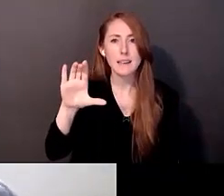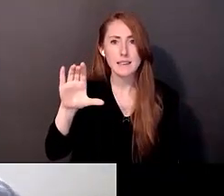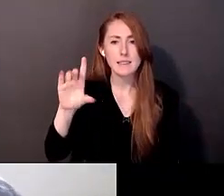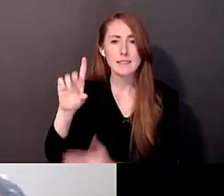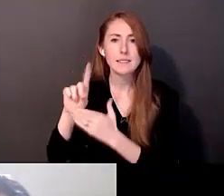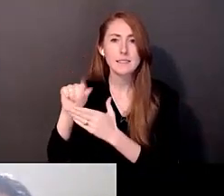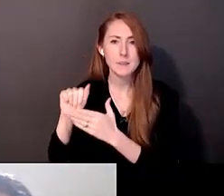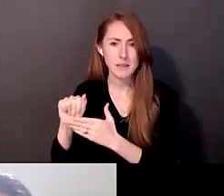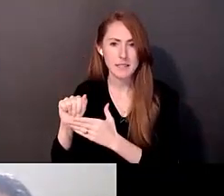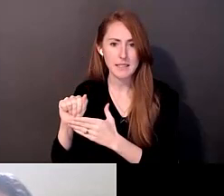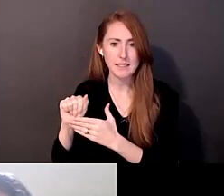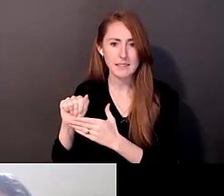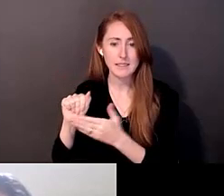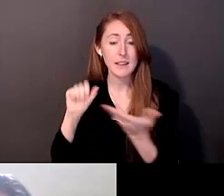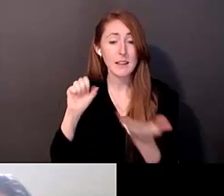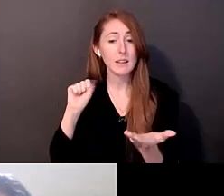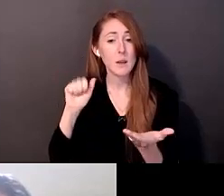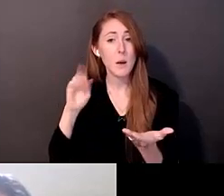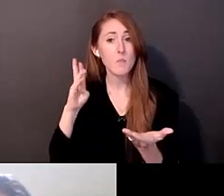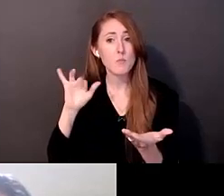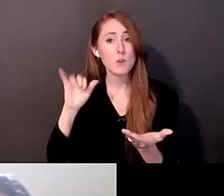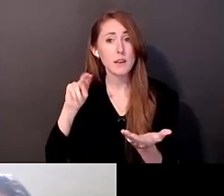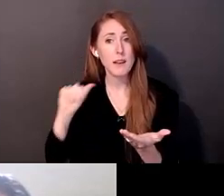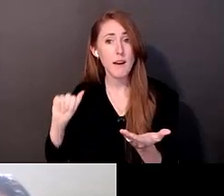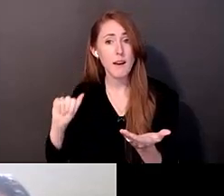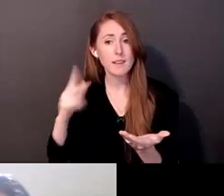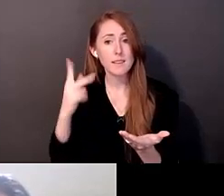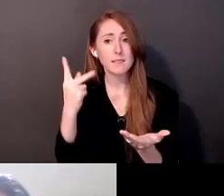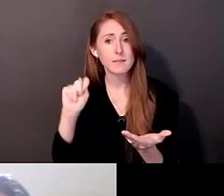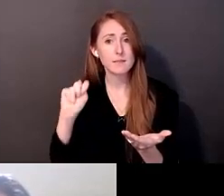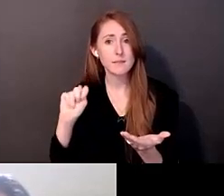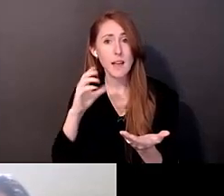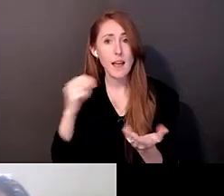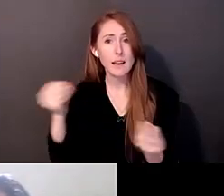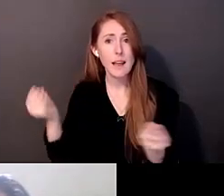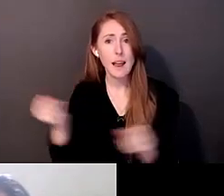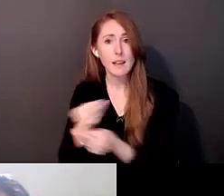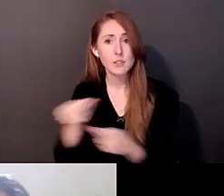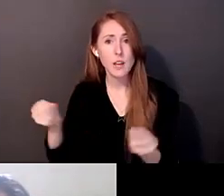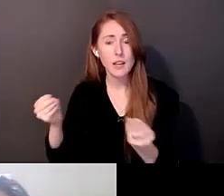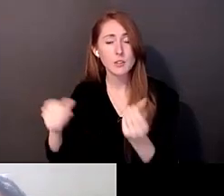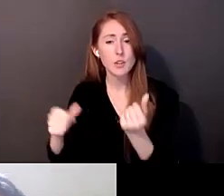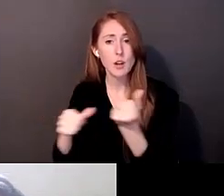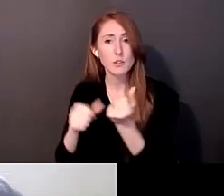Sabrina is a knowledge transfer and exchange associate at the Institute for Work and Health,